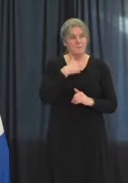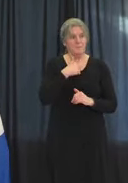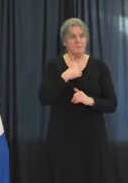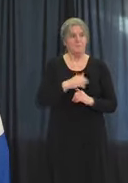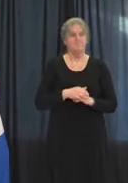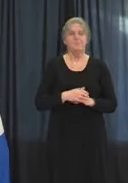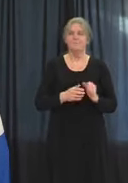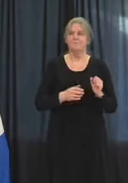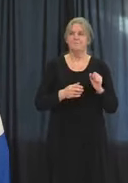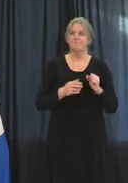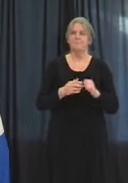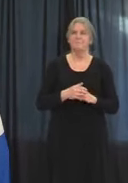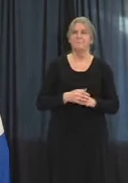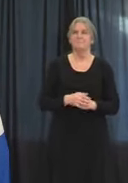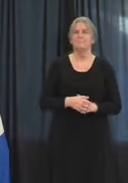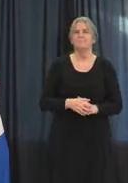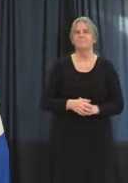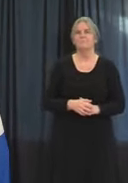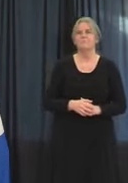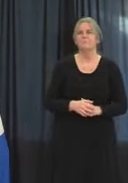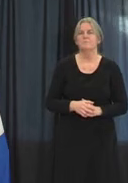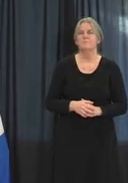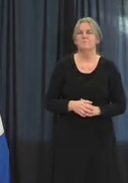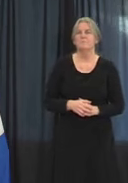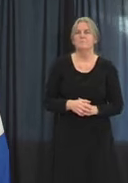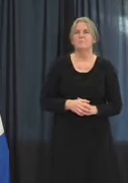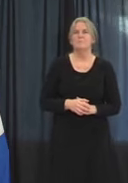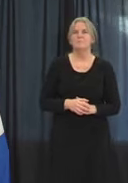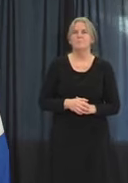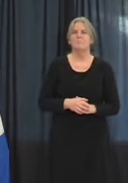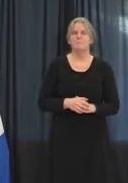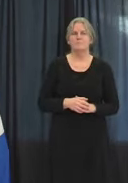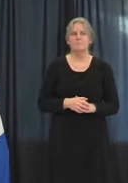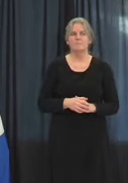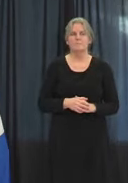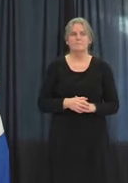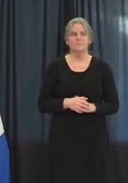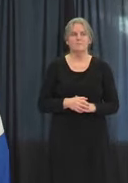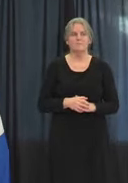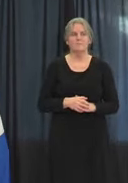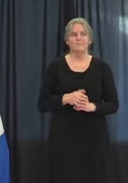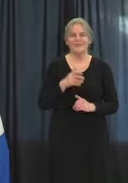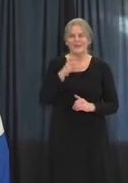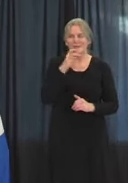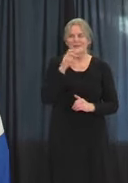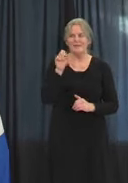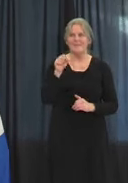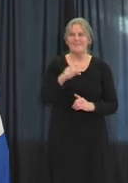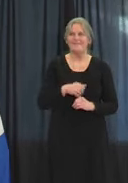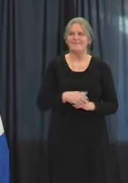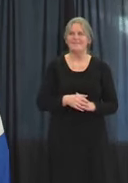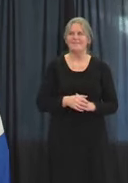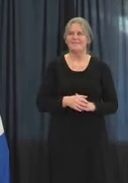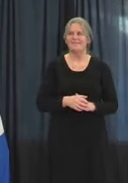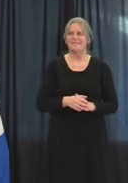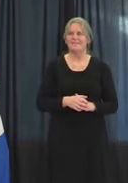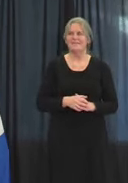Reporter: Can you hear me okay? Yes. Reporter: Can you hear me okay?